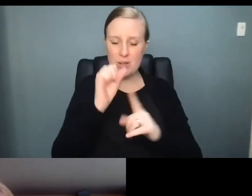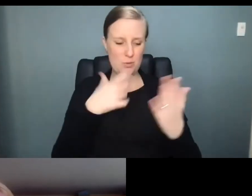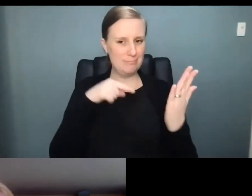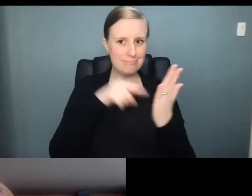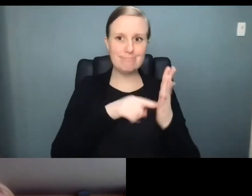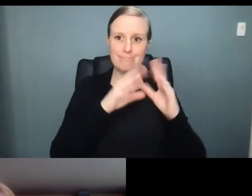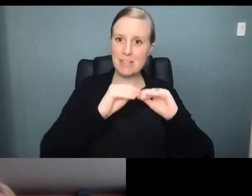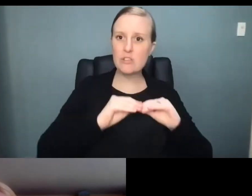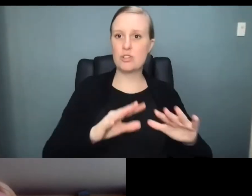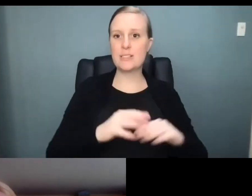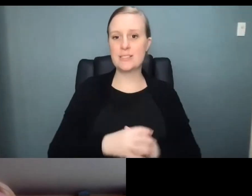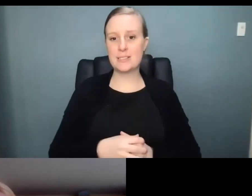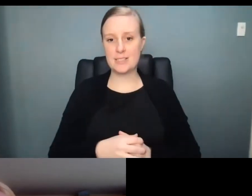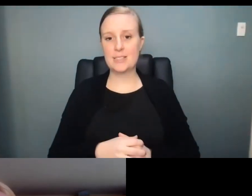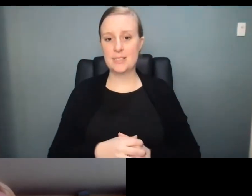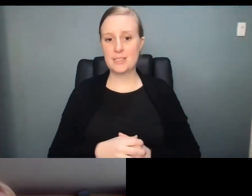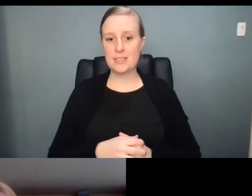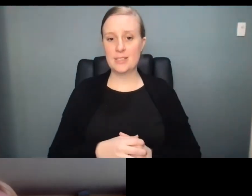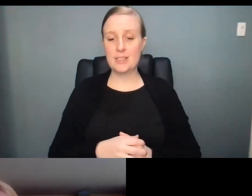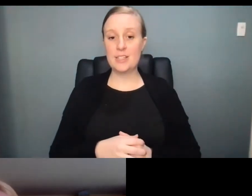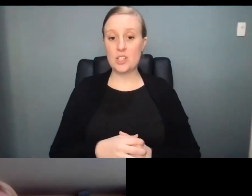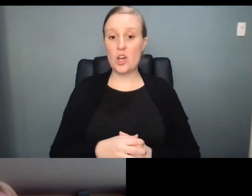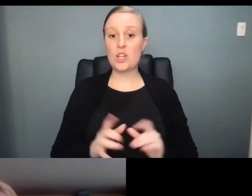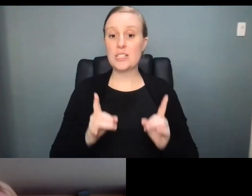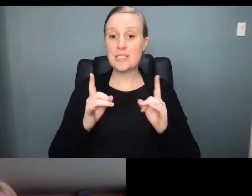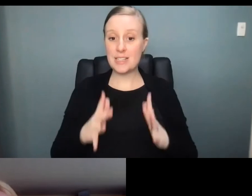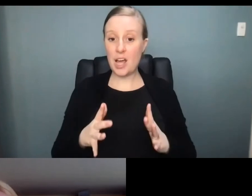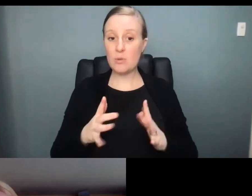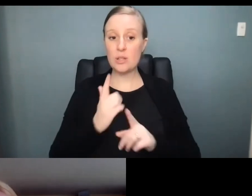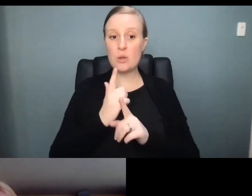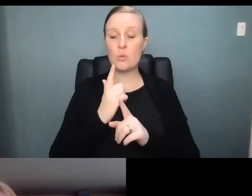work that Telstra's doing as part of one of our community partnerships with Big Hart,